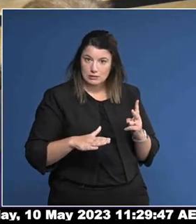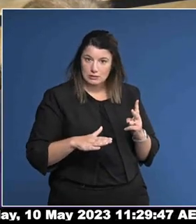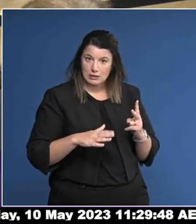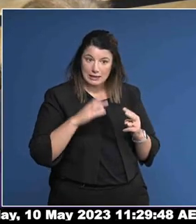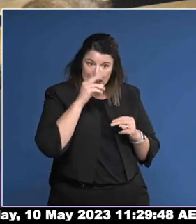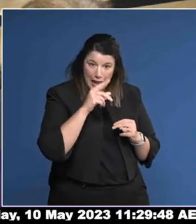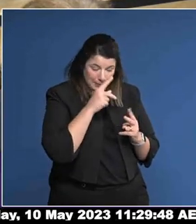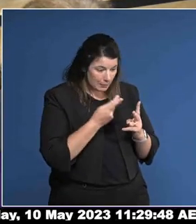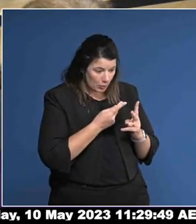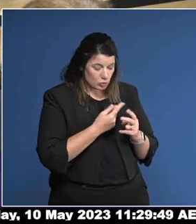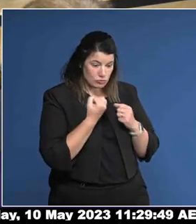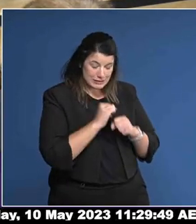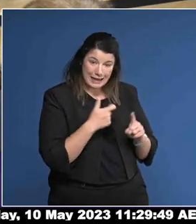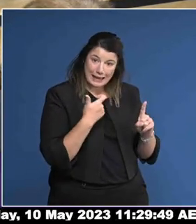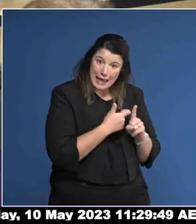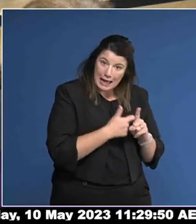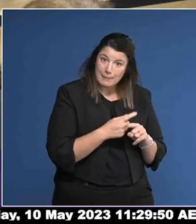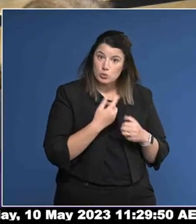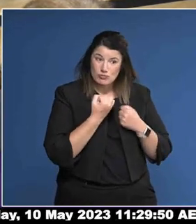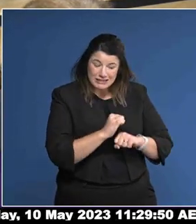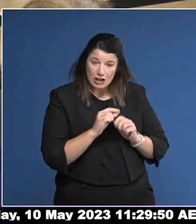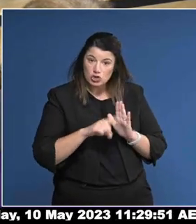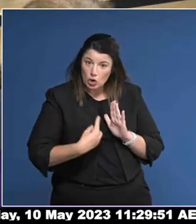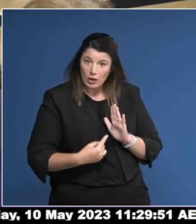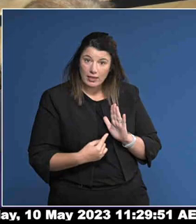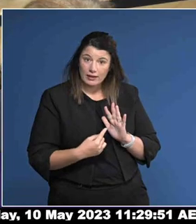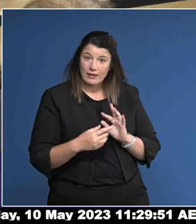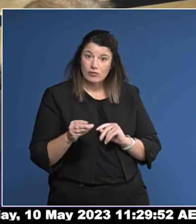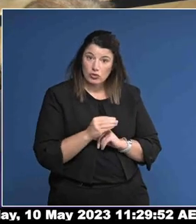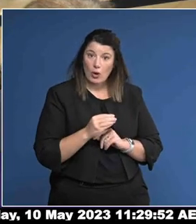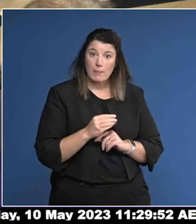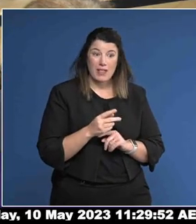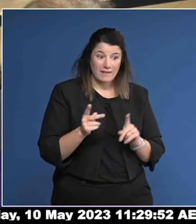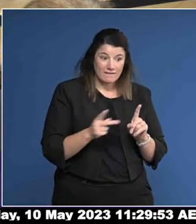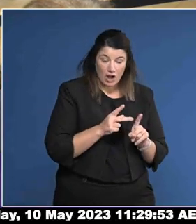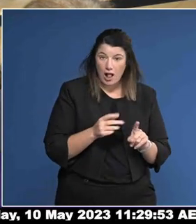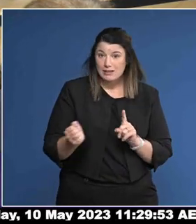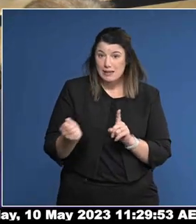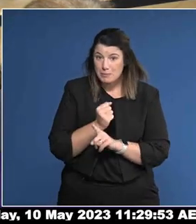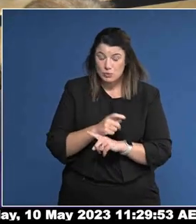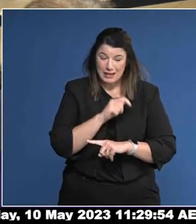protect Kaleb and Jonathon from the violence, abuse, neglect and deprivation of